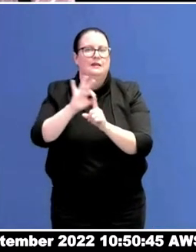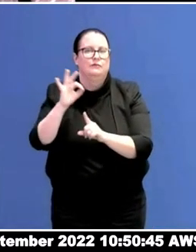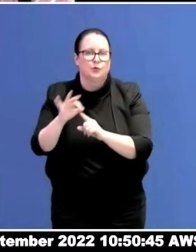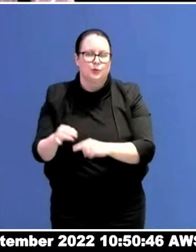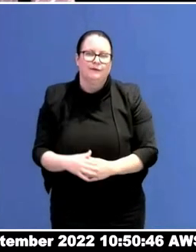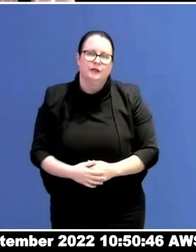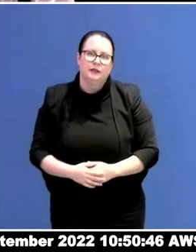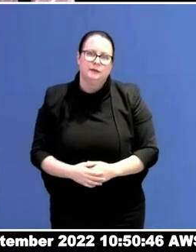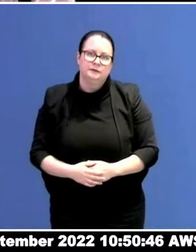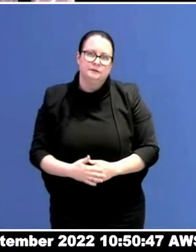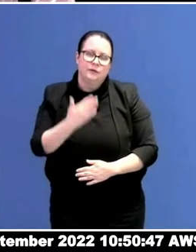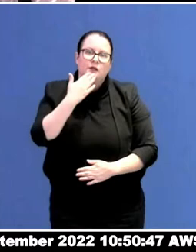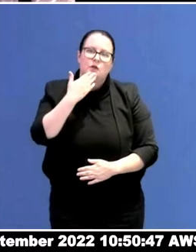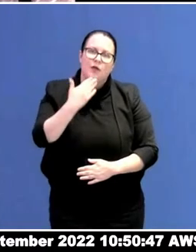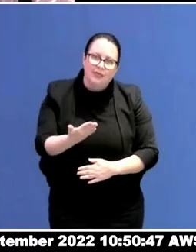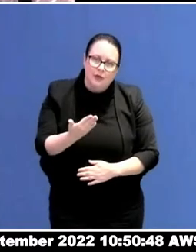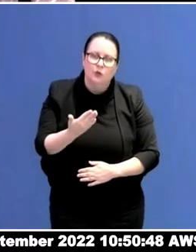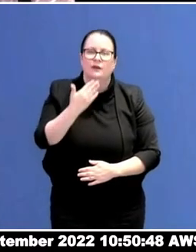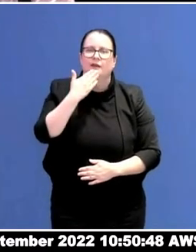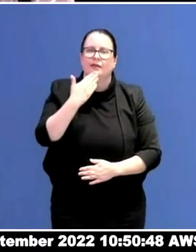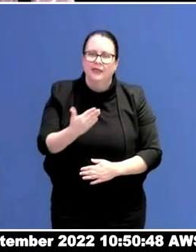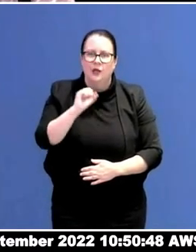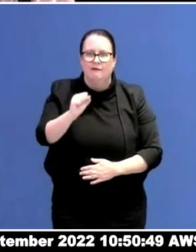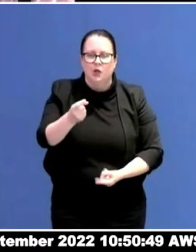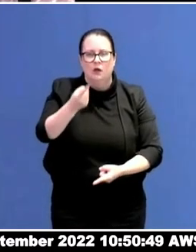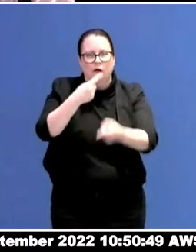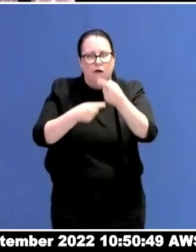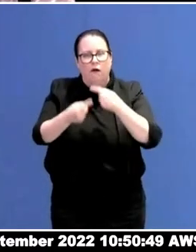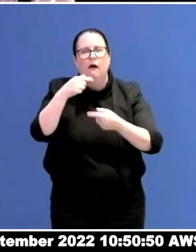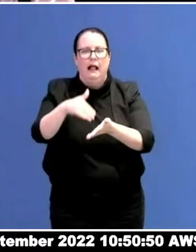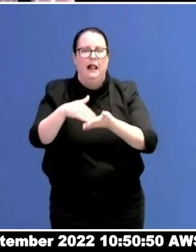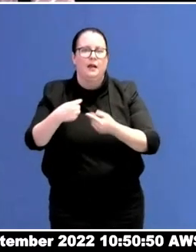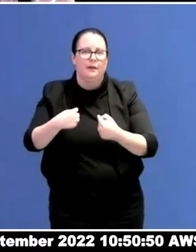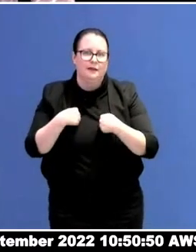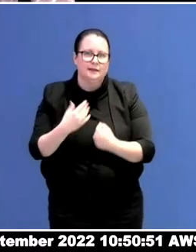So, thank you very much for all the assistance you have given to the Royal Commission. We greatly appreciate it.